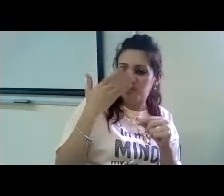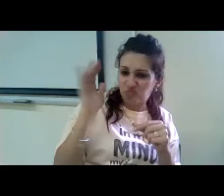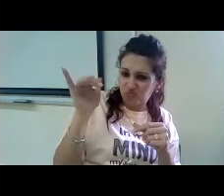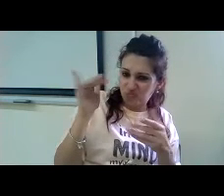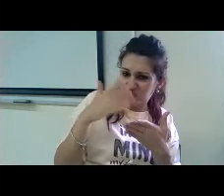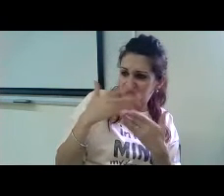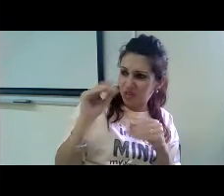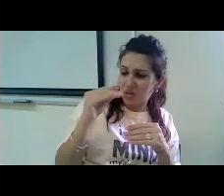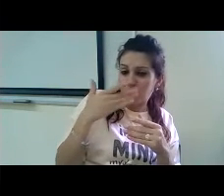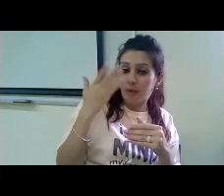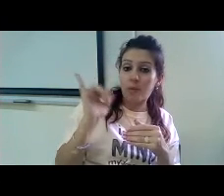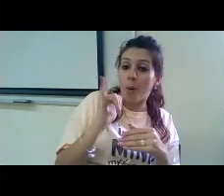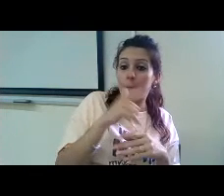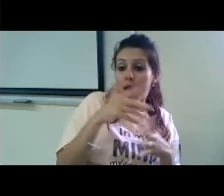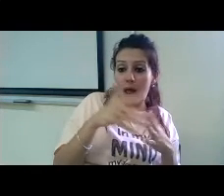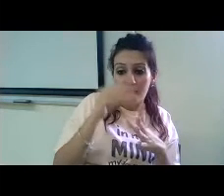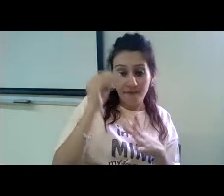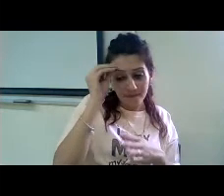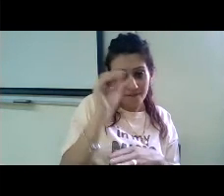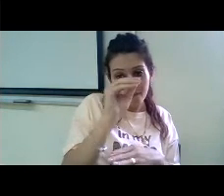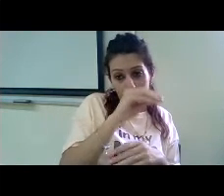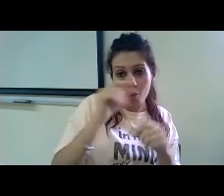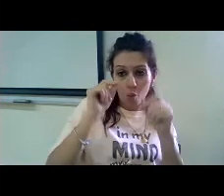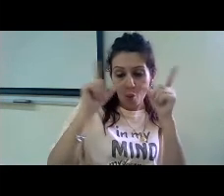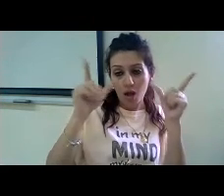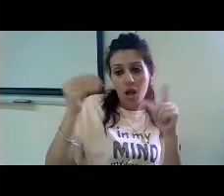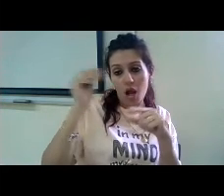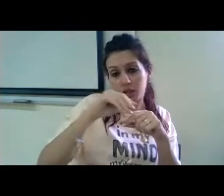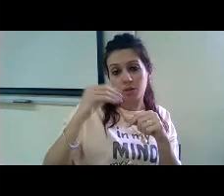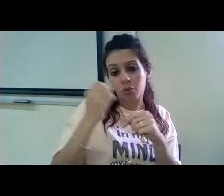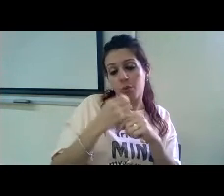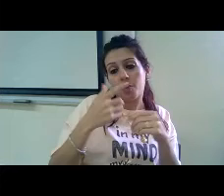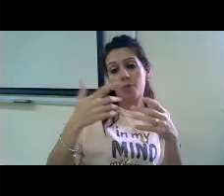teaching the students, but sometimes they need to extend it to